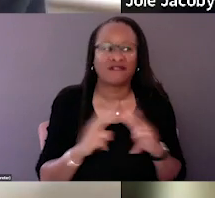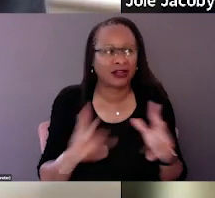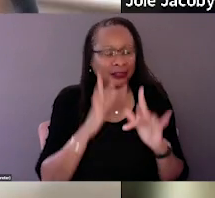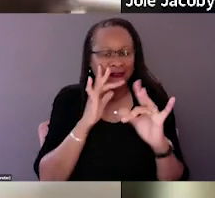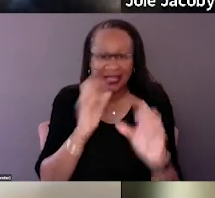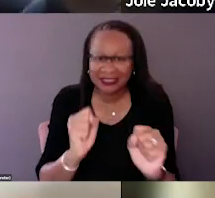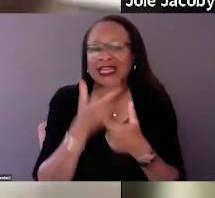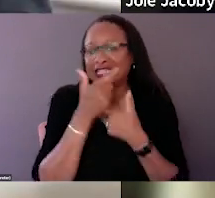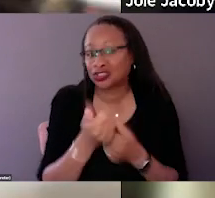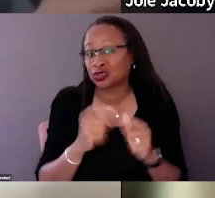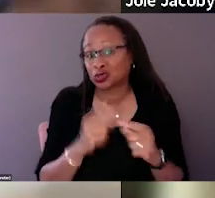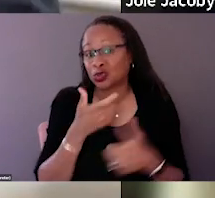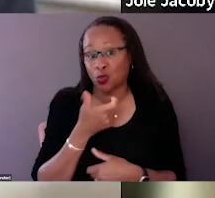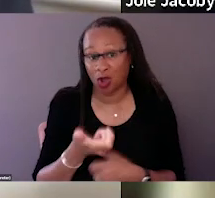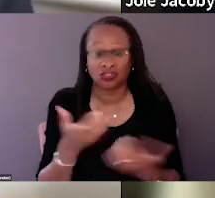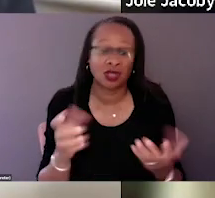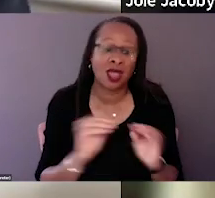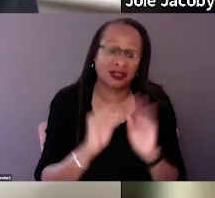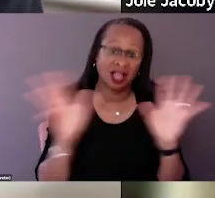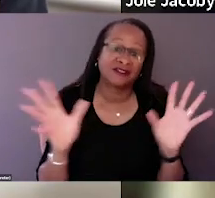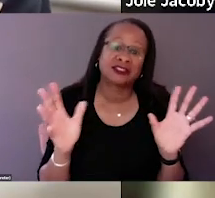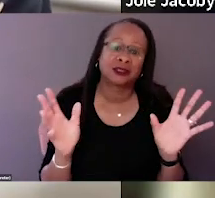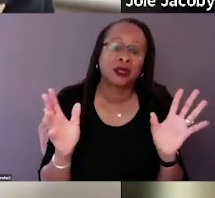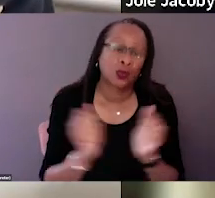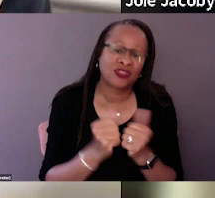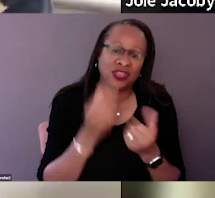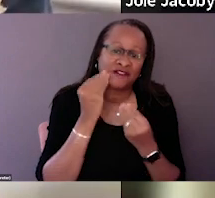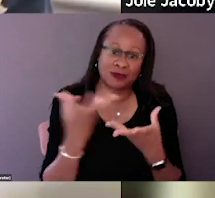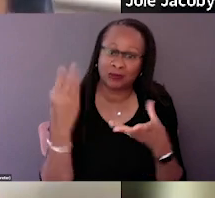as well as obviously the information being there.